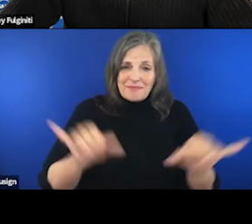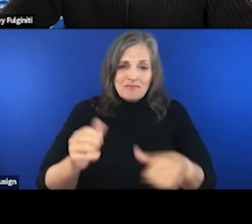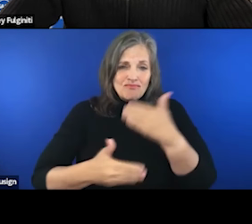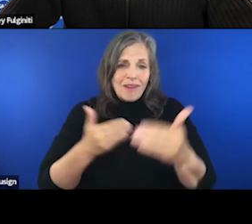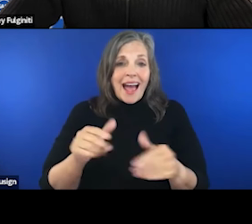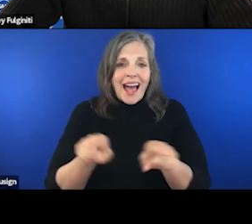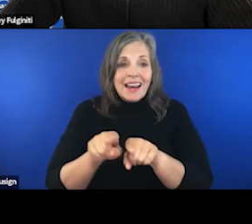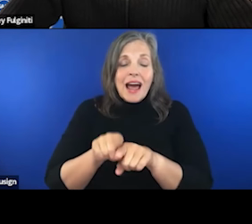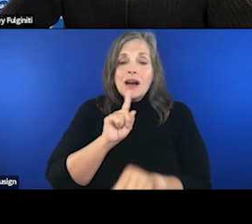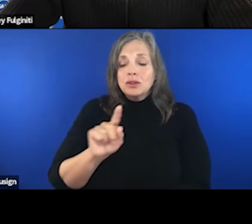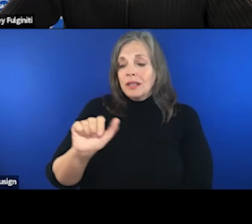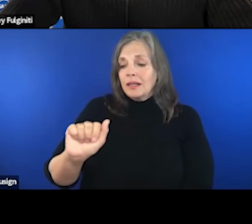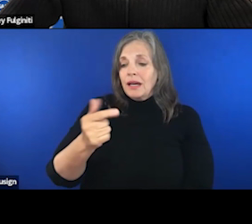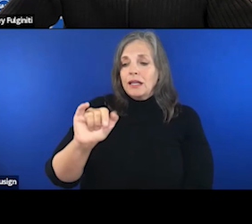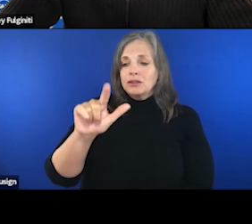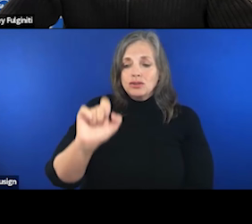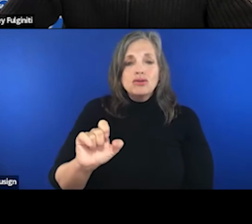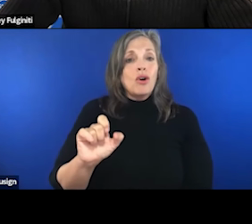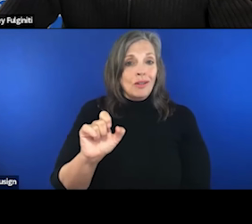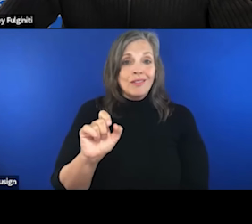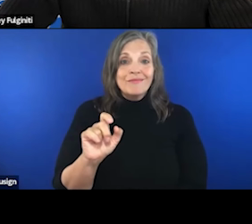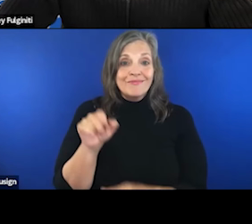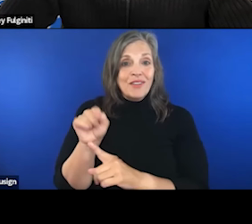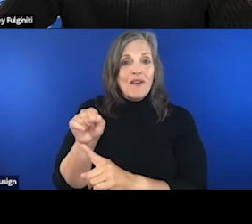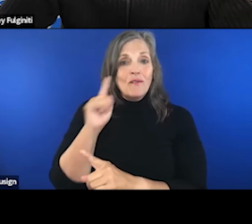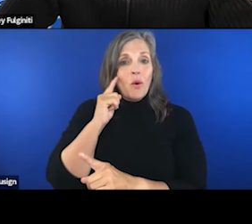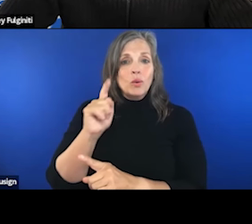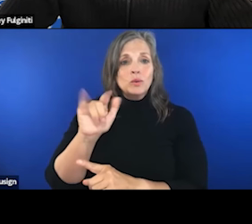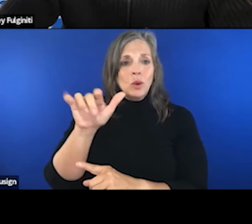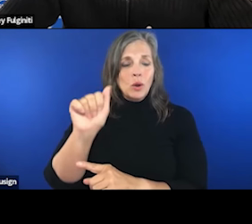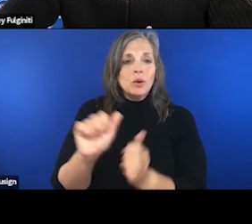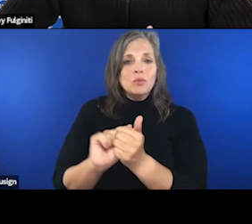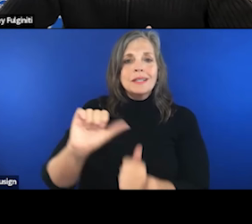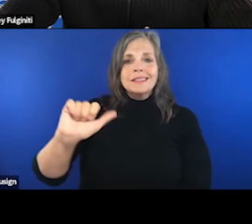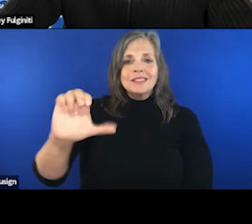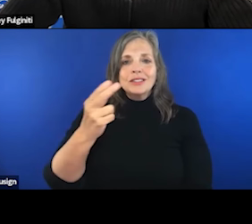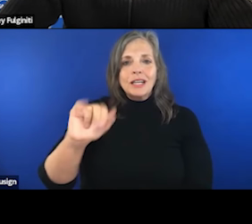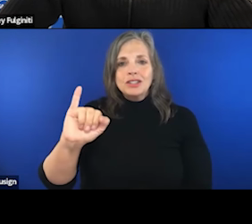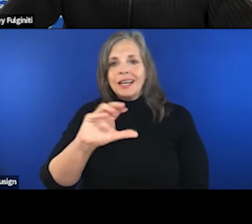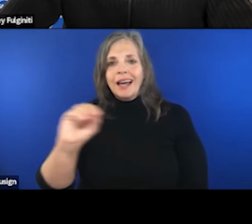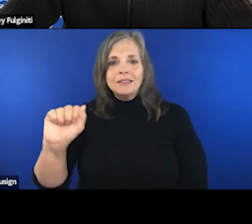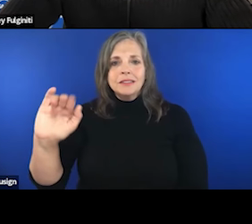the Toyota platforms at Saatchi and Saatchi I've consulted for fintech entertainment music tech